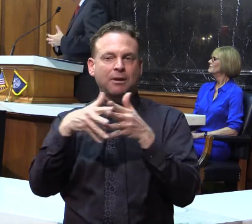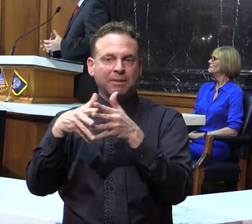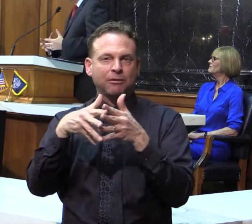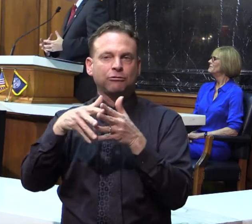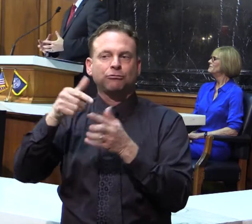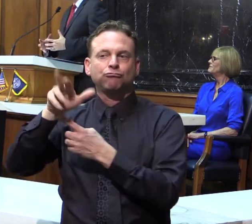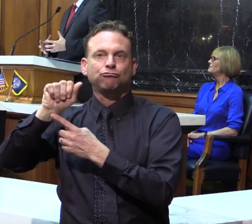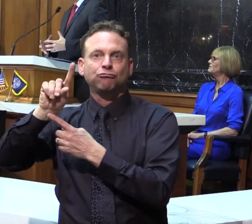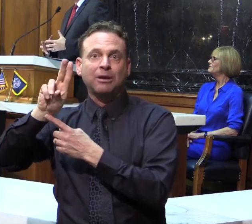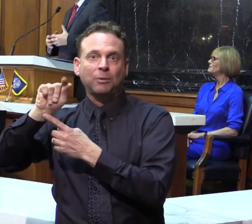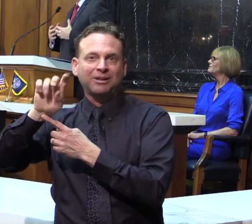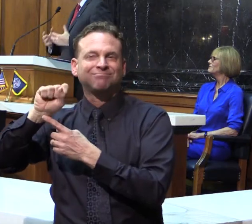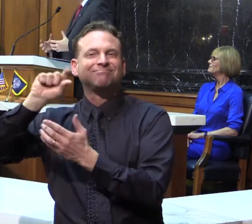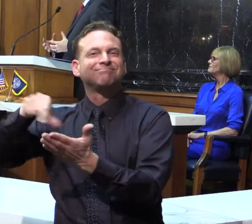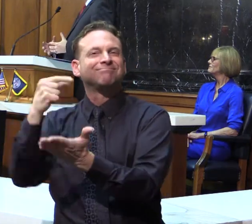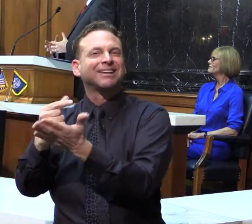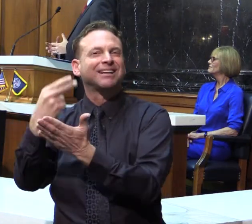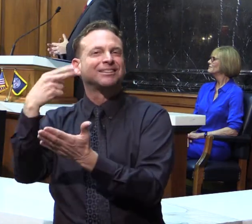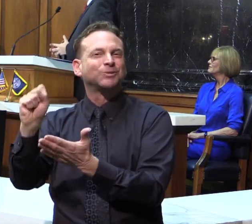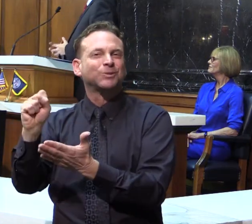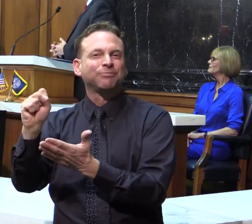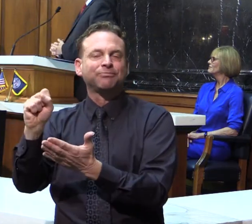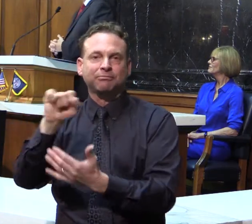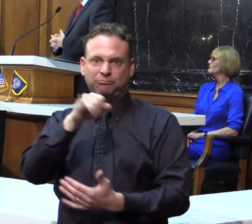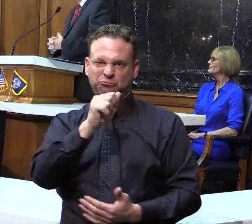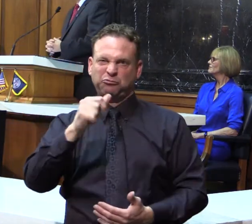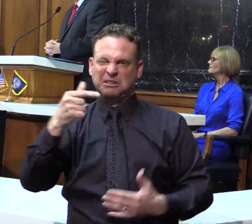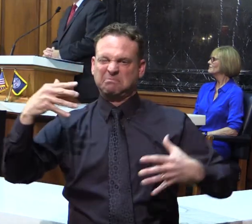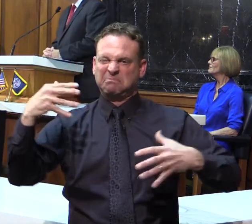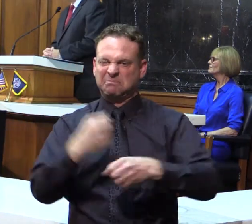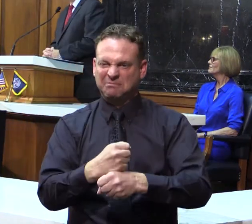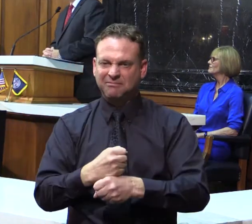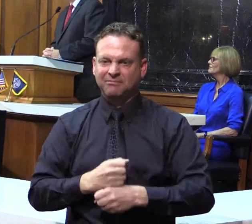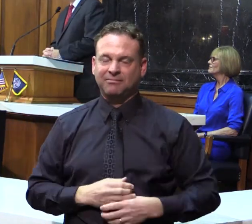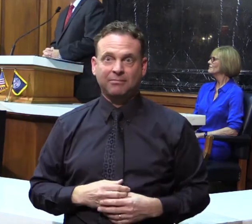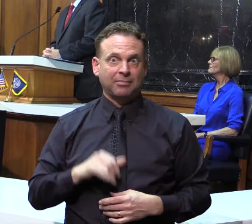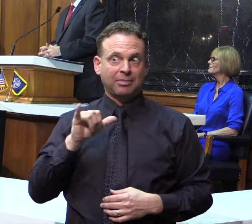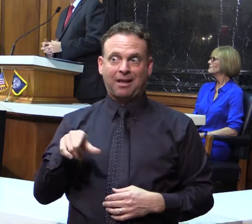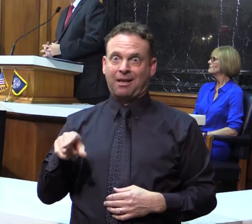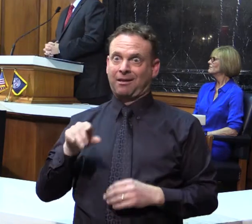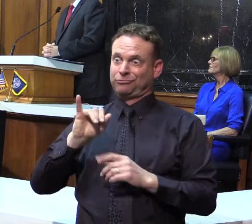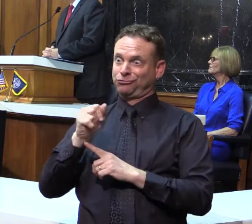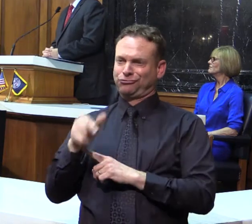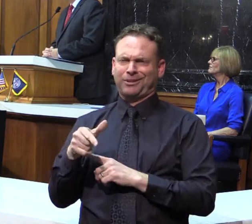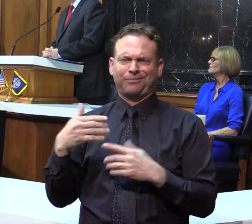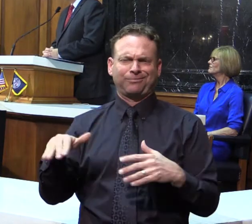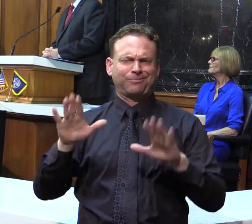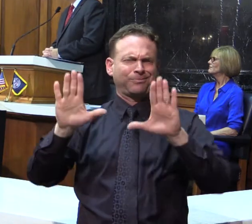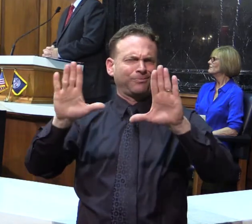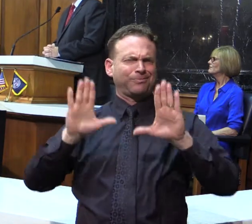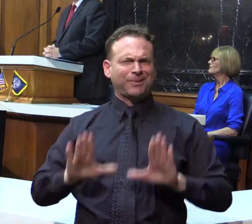we’ll maximize existing resources and work with the private sector to add 250 more programs